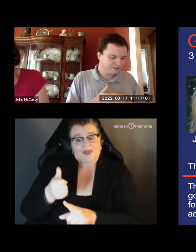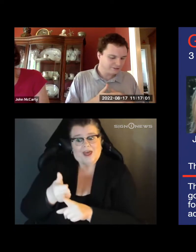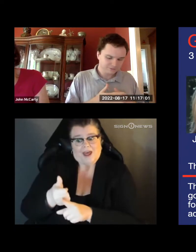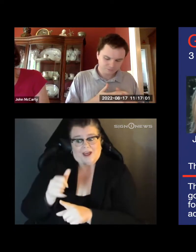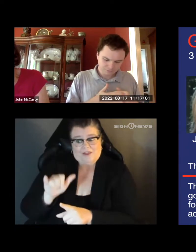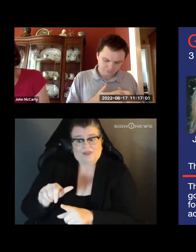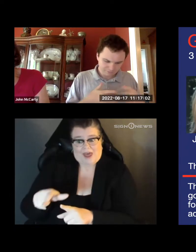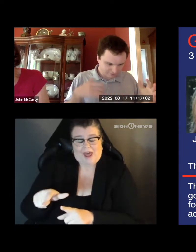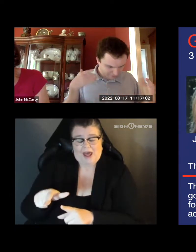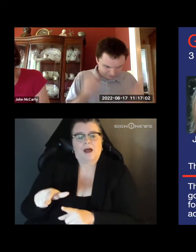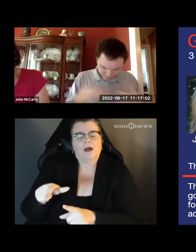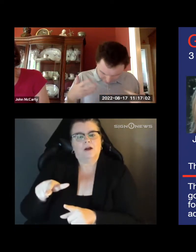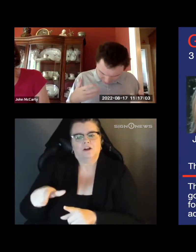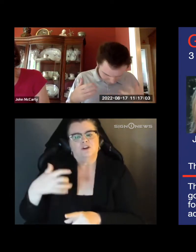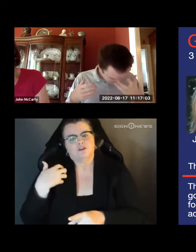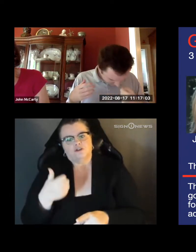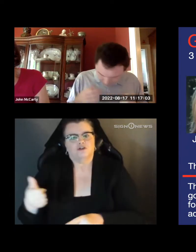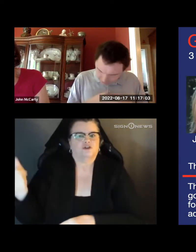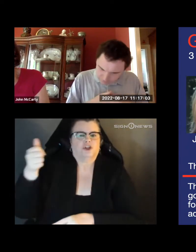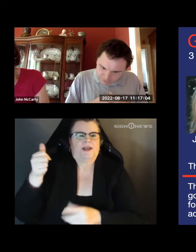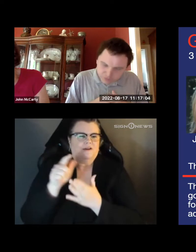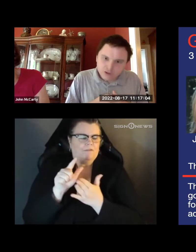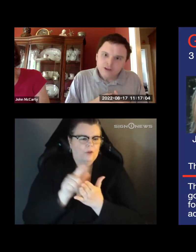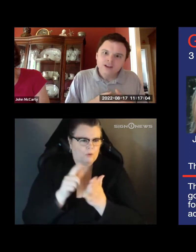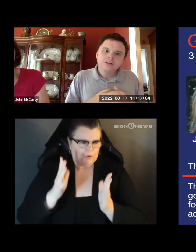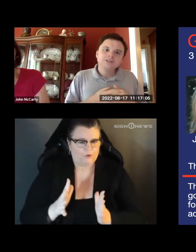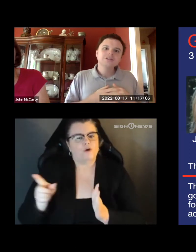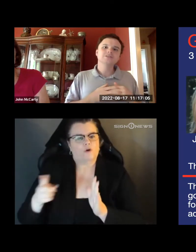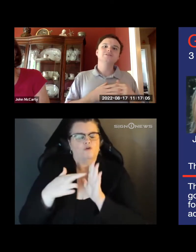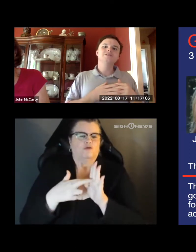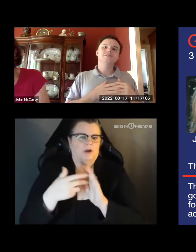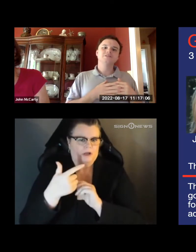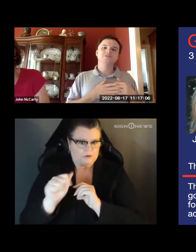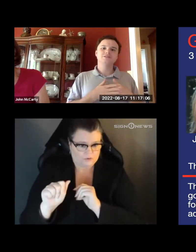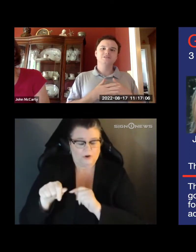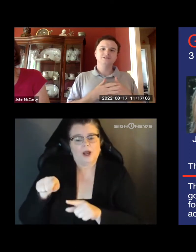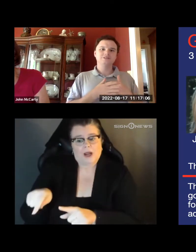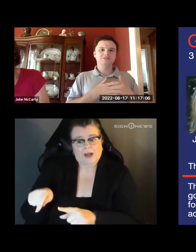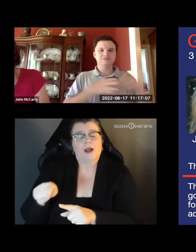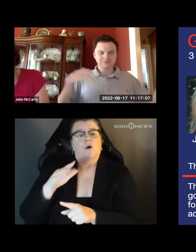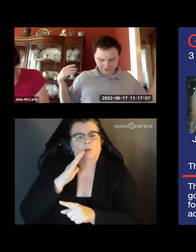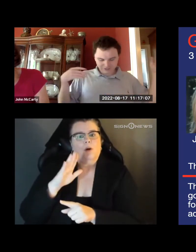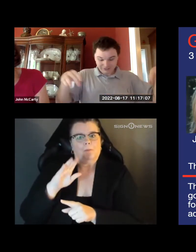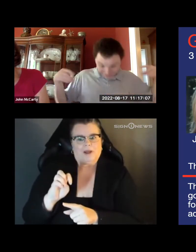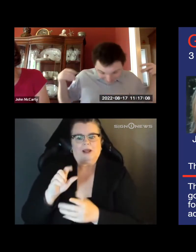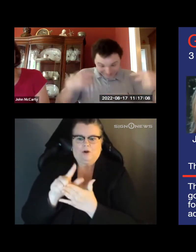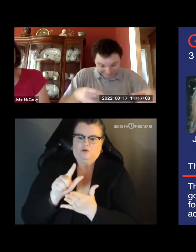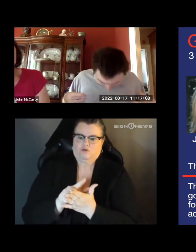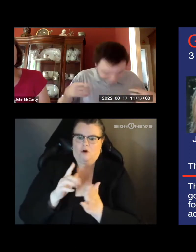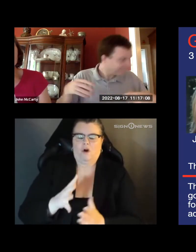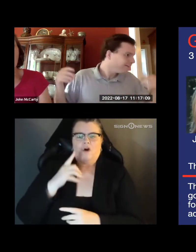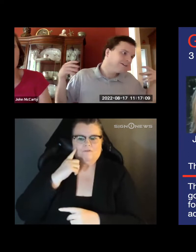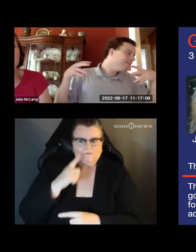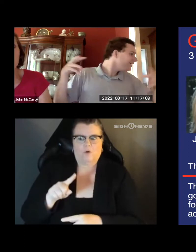and serves as the attorney for the Georgia government in legal cases legal advisors